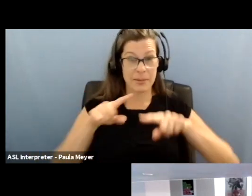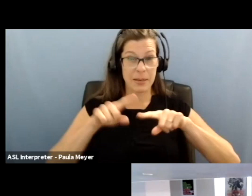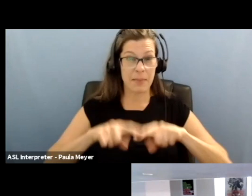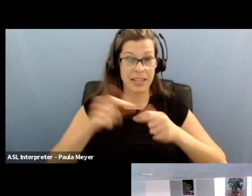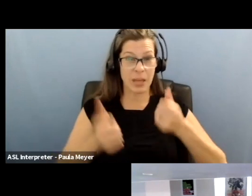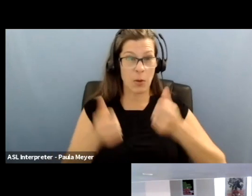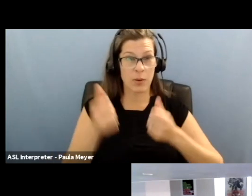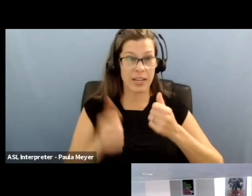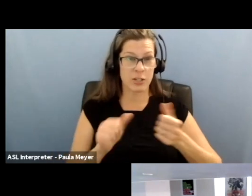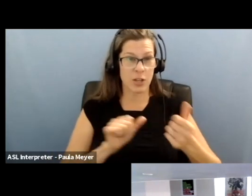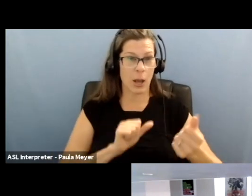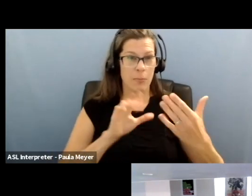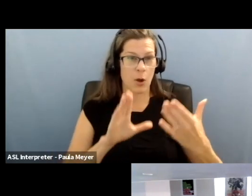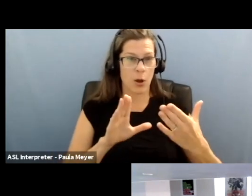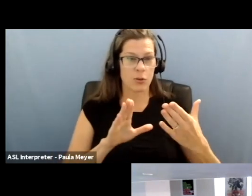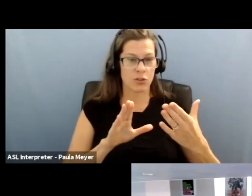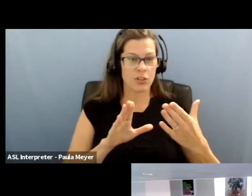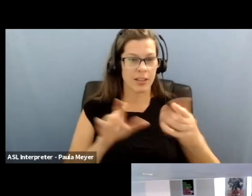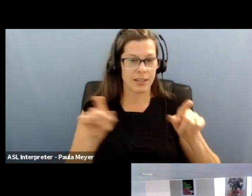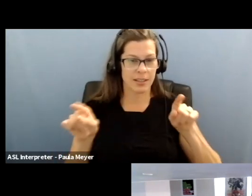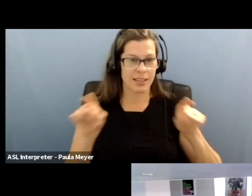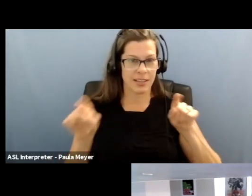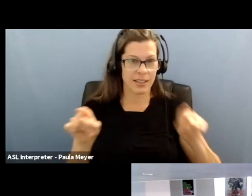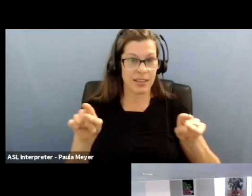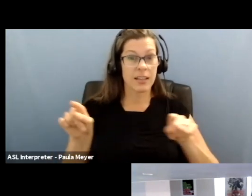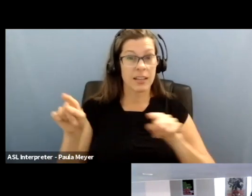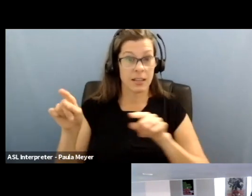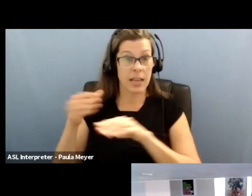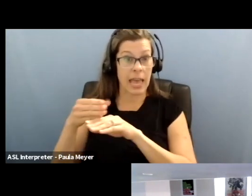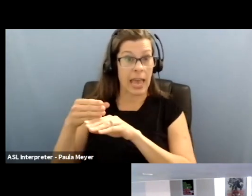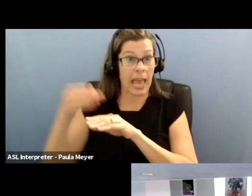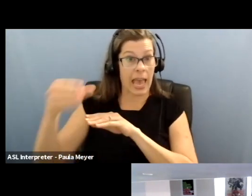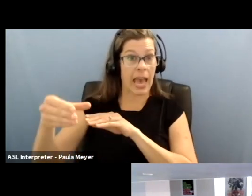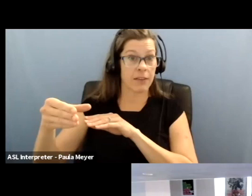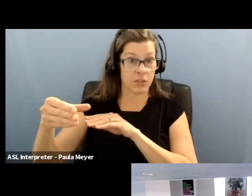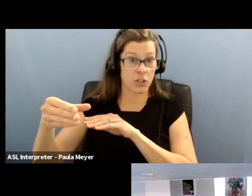If you're going the post production kind of precaptioned route.